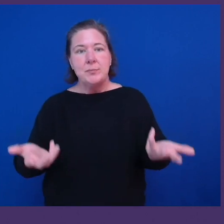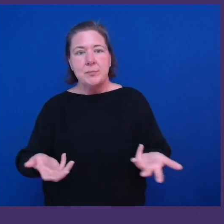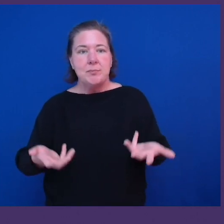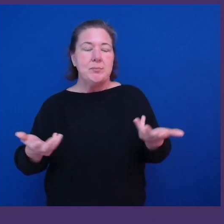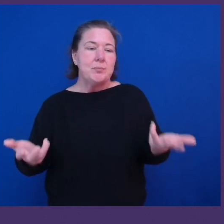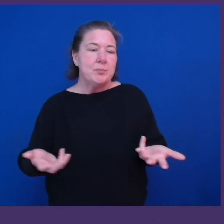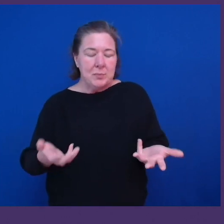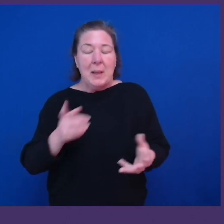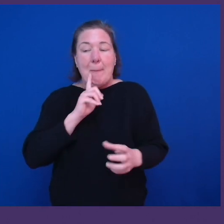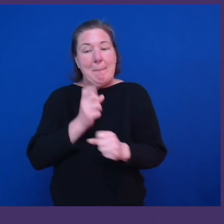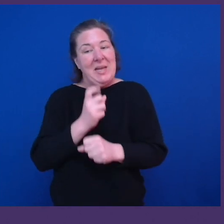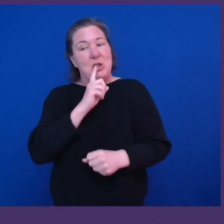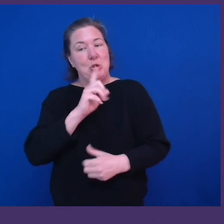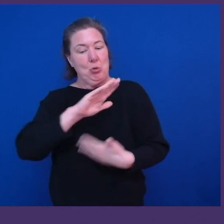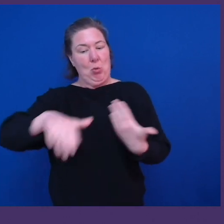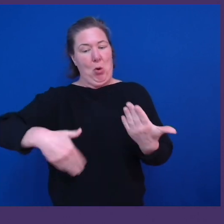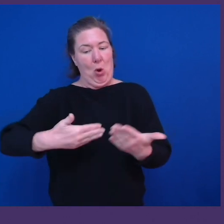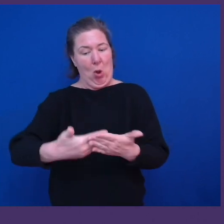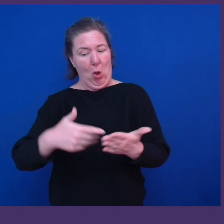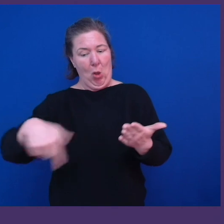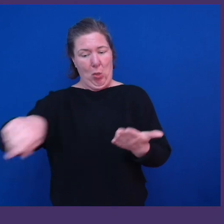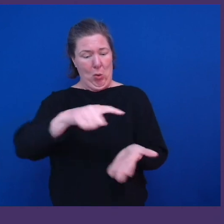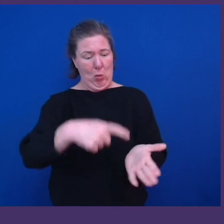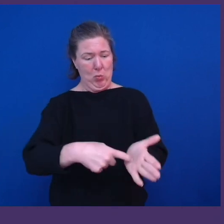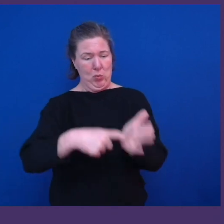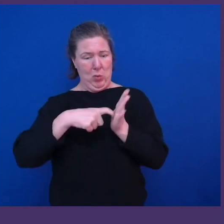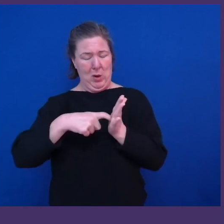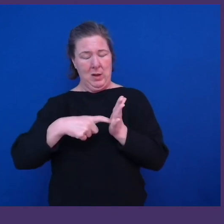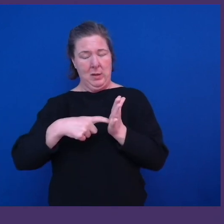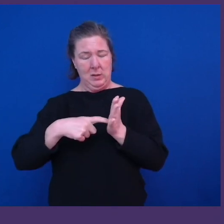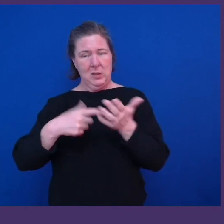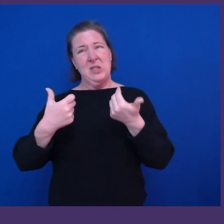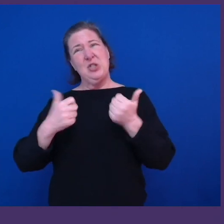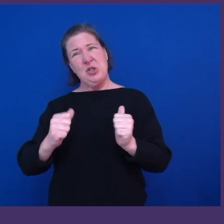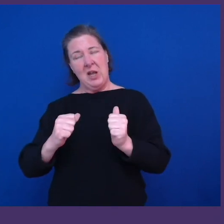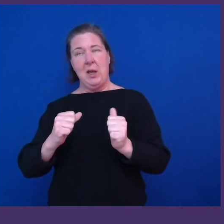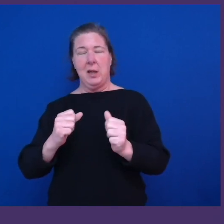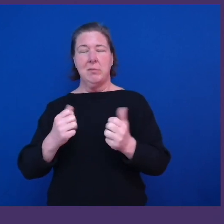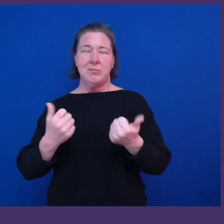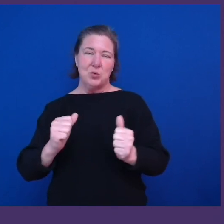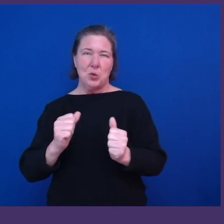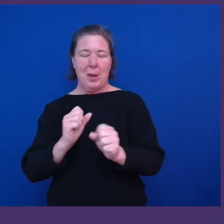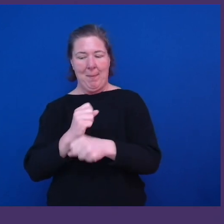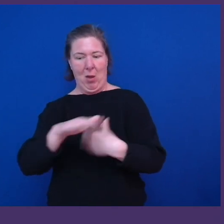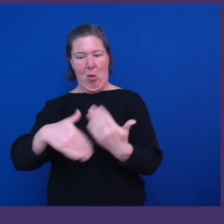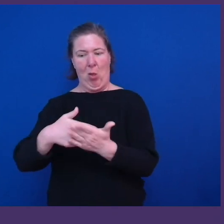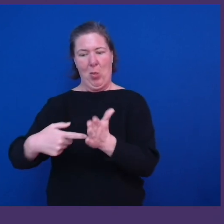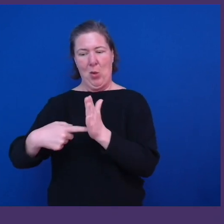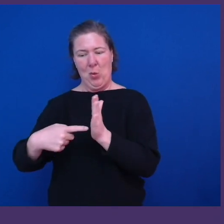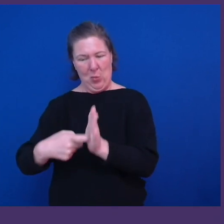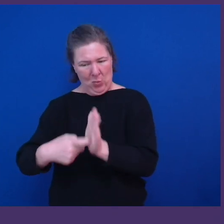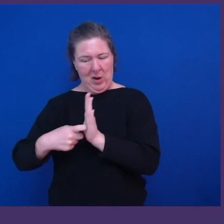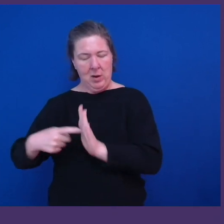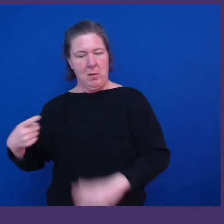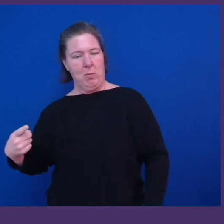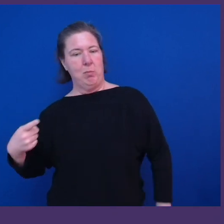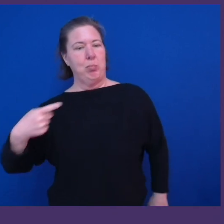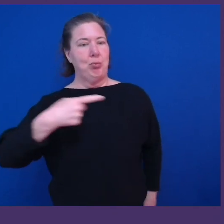that all those requirements point-- or try to make that all those requirements point to the European Accessibility Act and the requirements